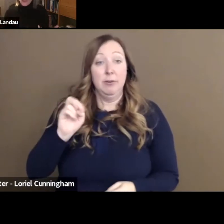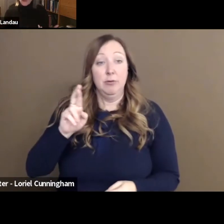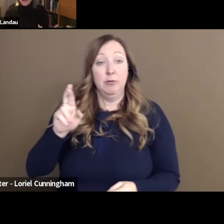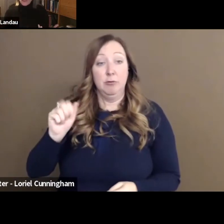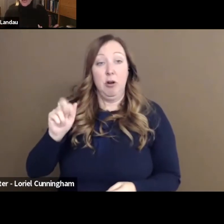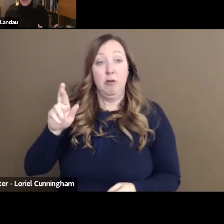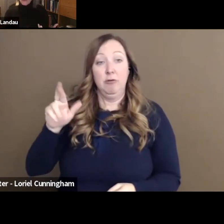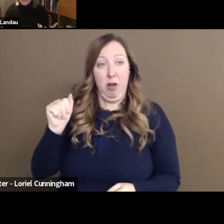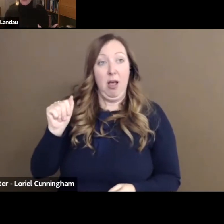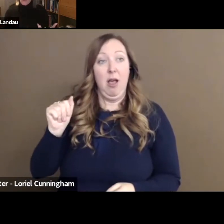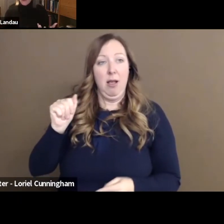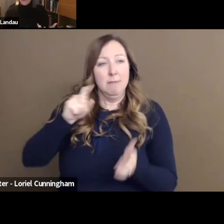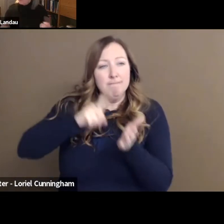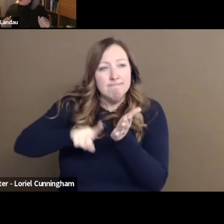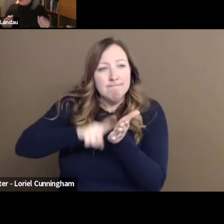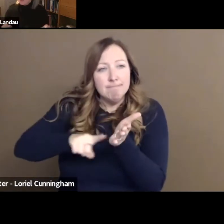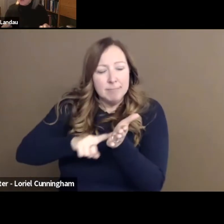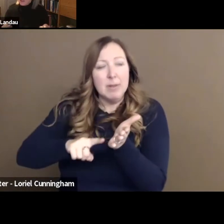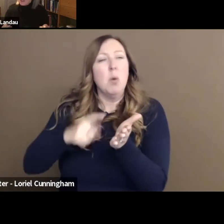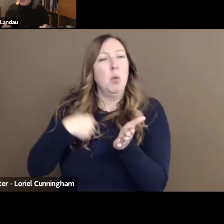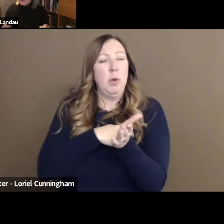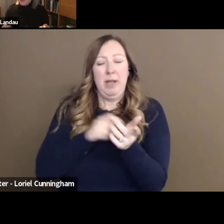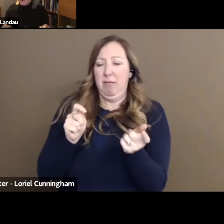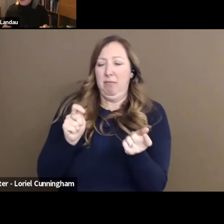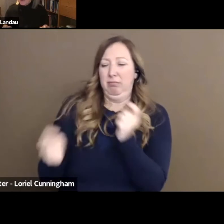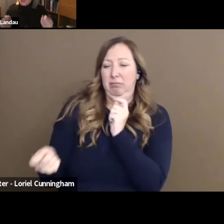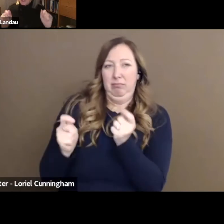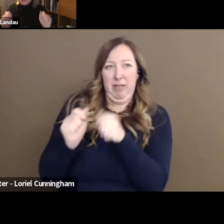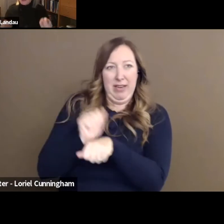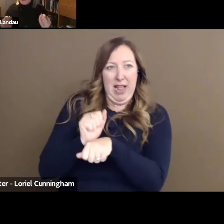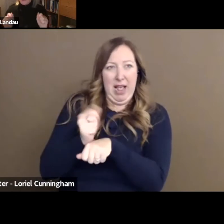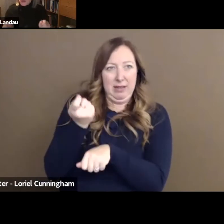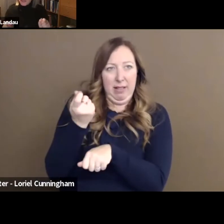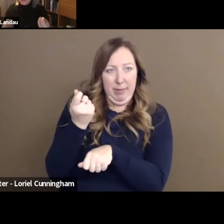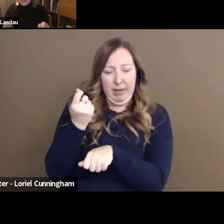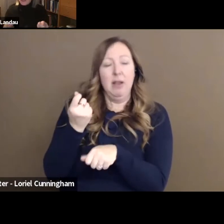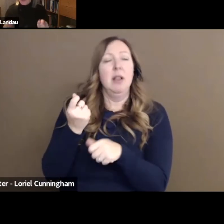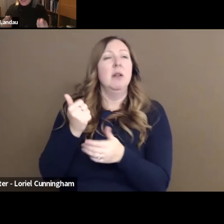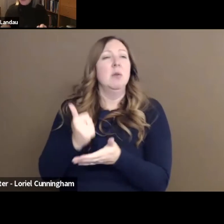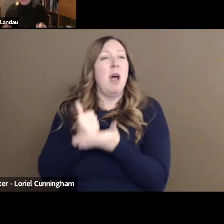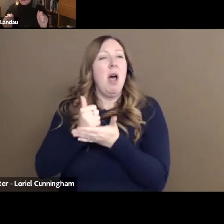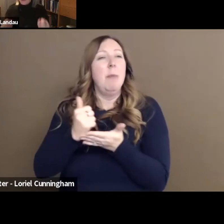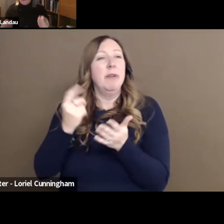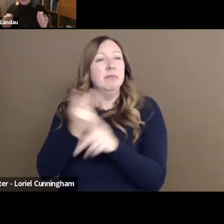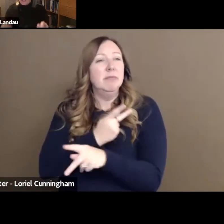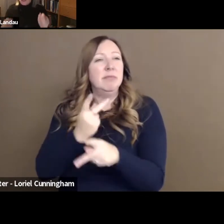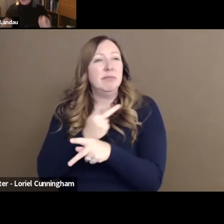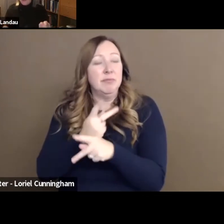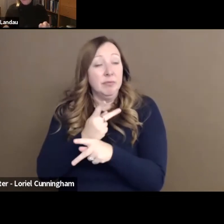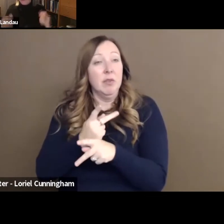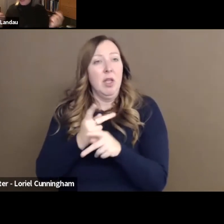of the task to see whether or not we could really push these individuals to see could they detect the landmark could